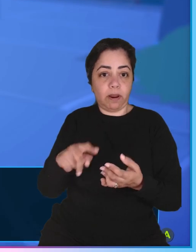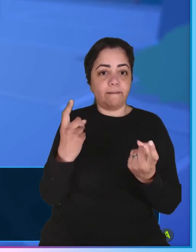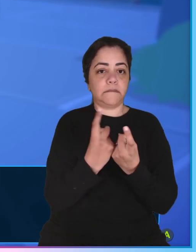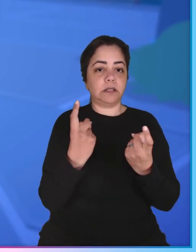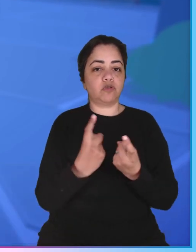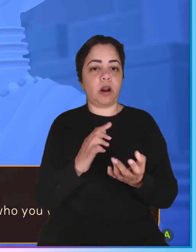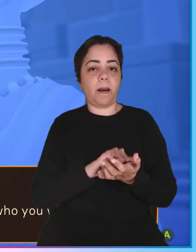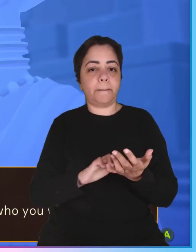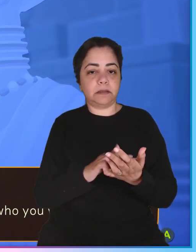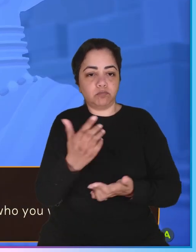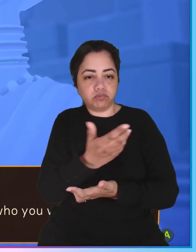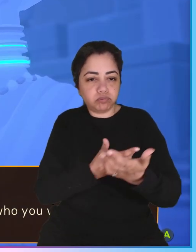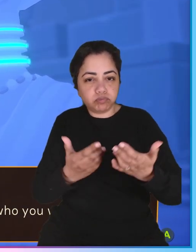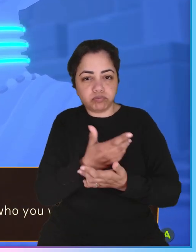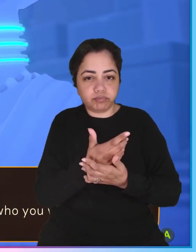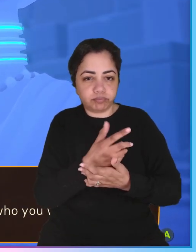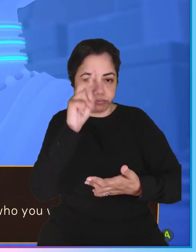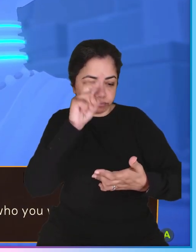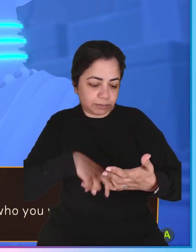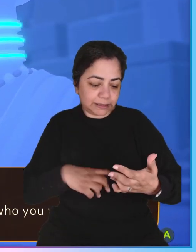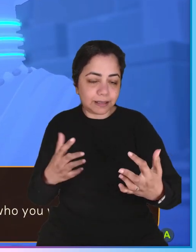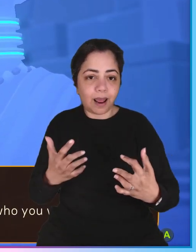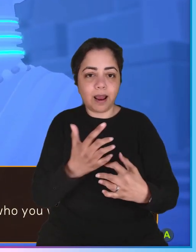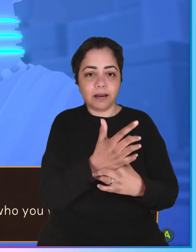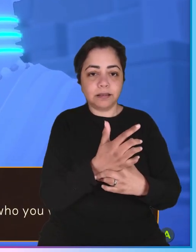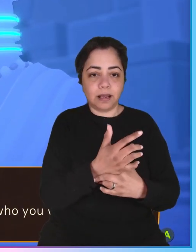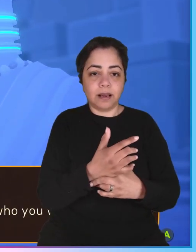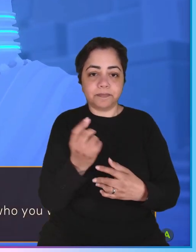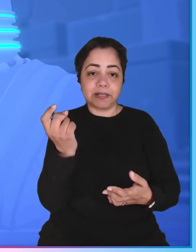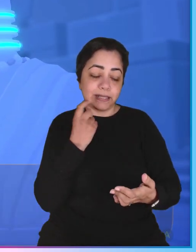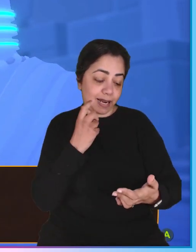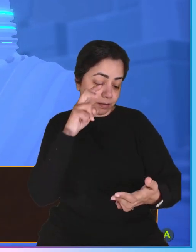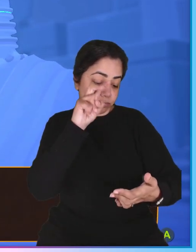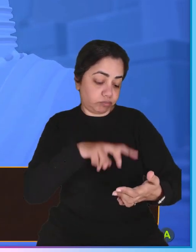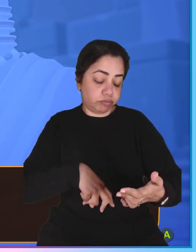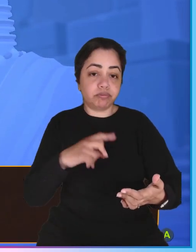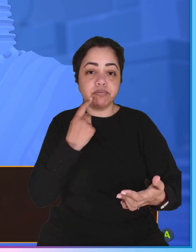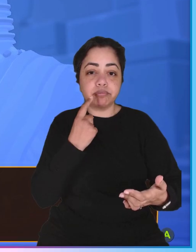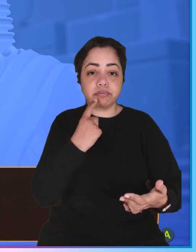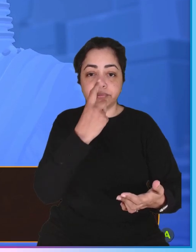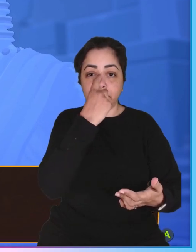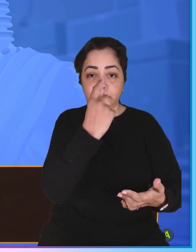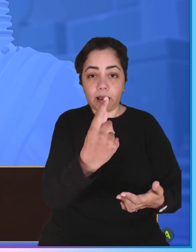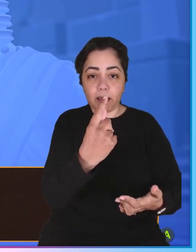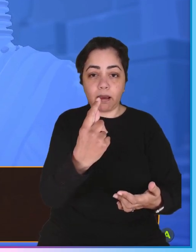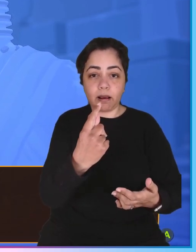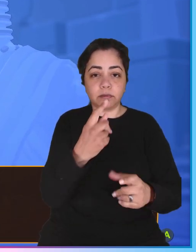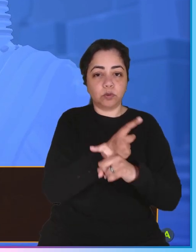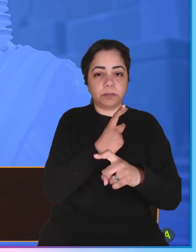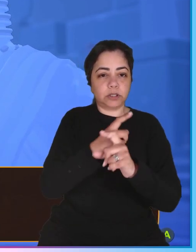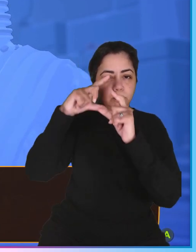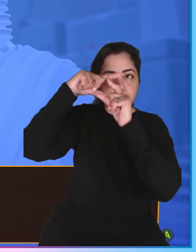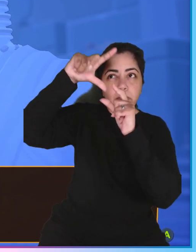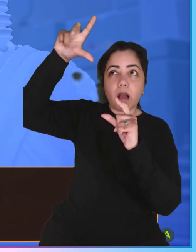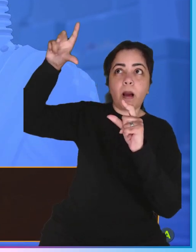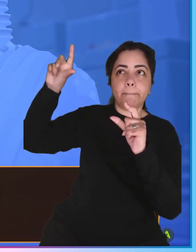and players can choose to press a button to confirm reading or allow the dialogue to autoplay at a fast, medium, or slow pace.